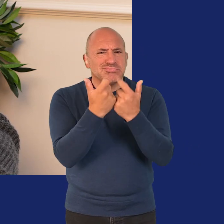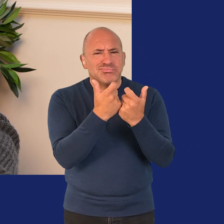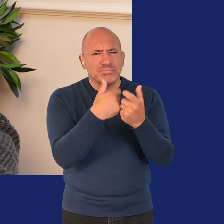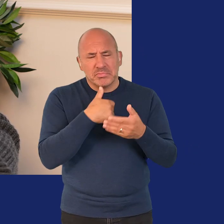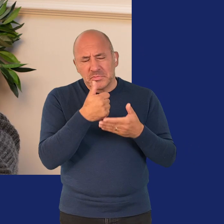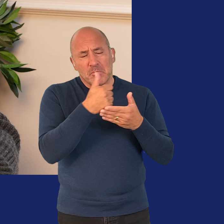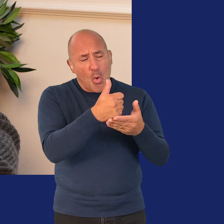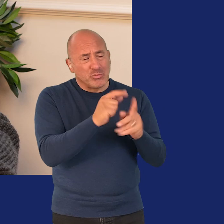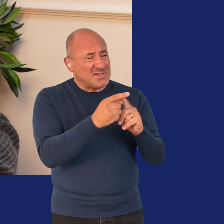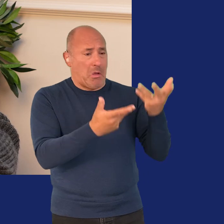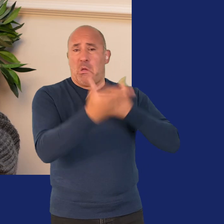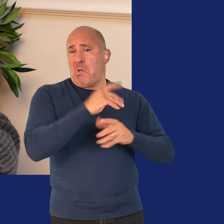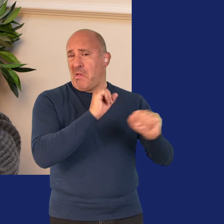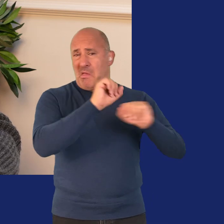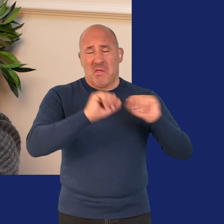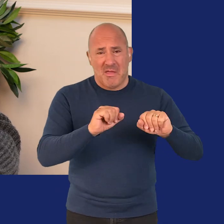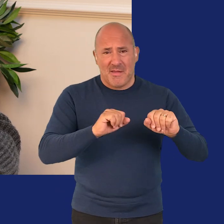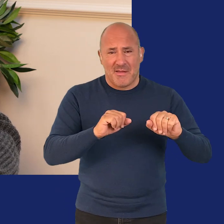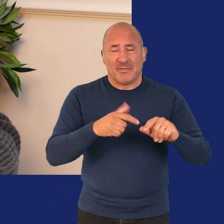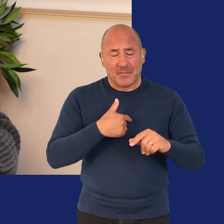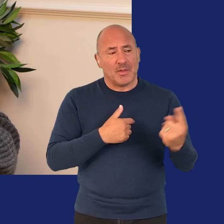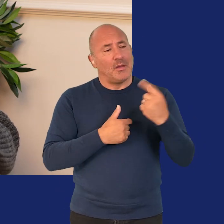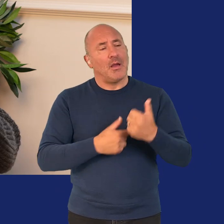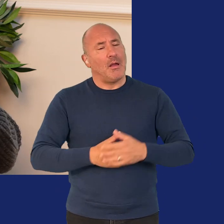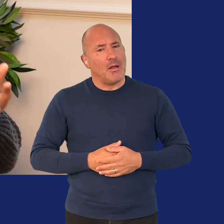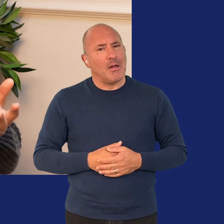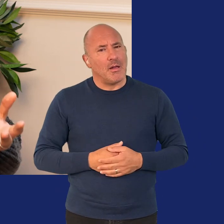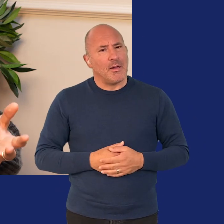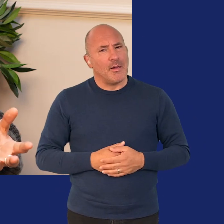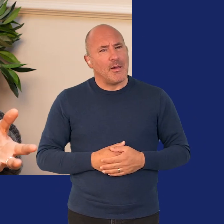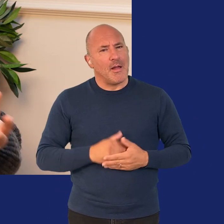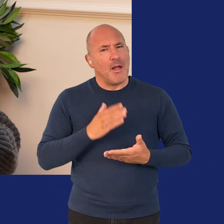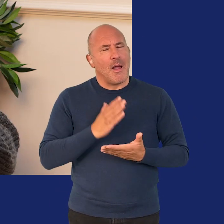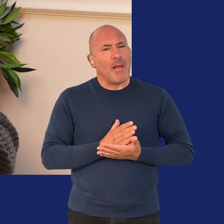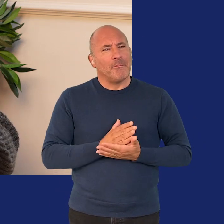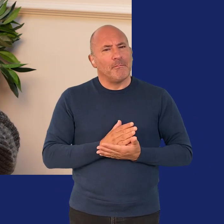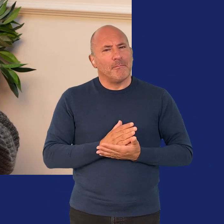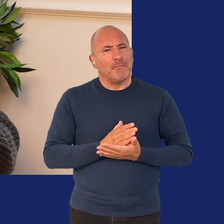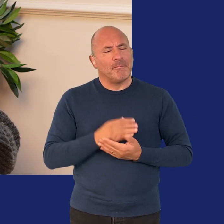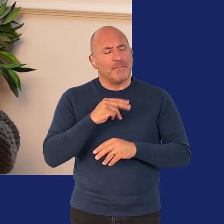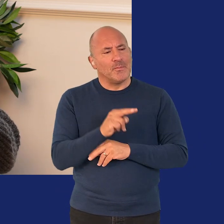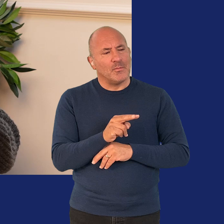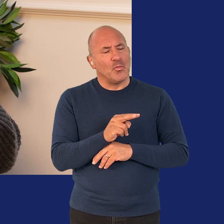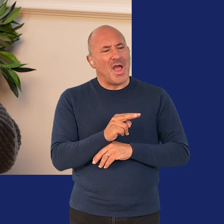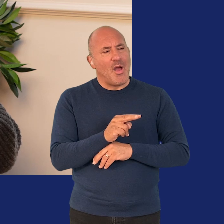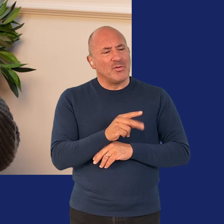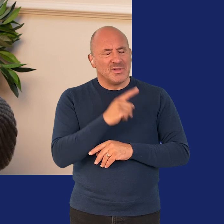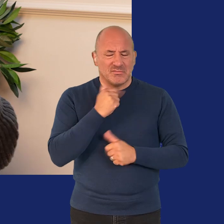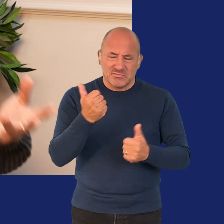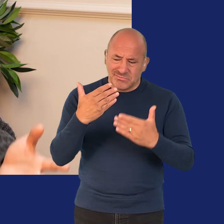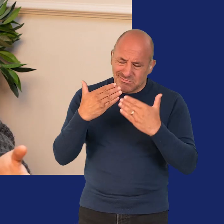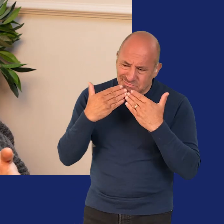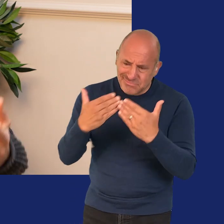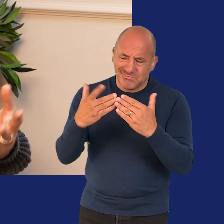you and just sort of, where like, um, they've said that our coaching or